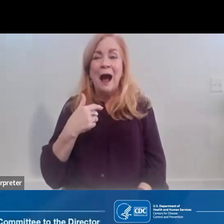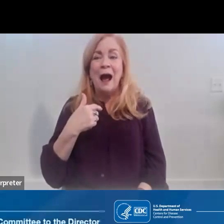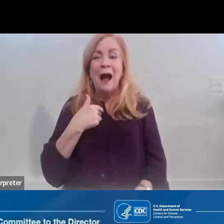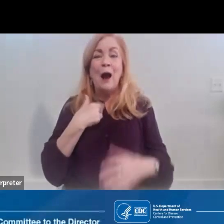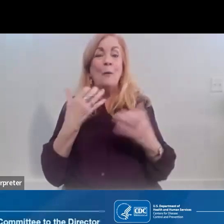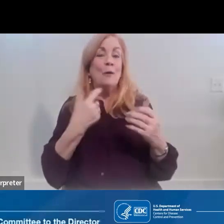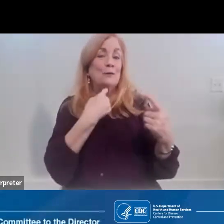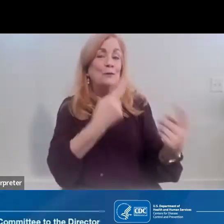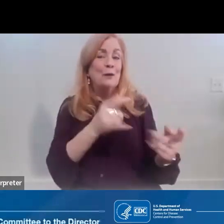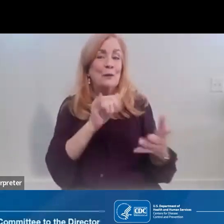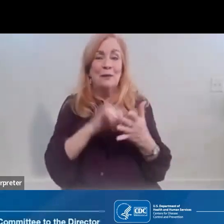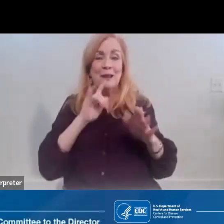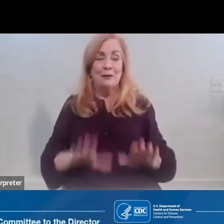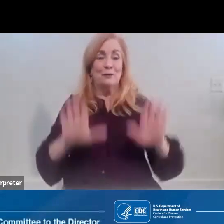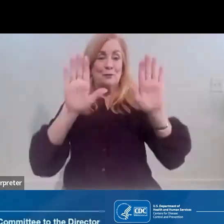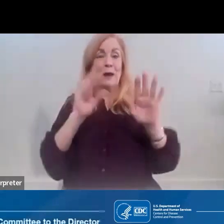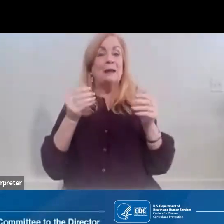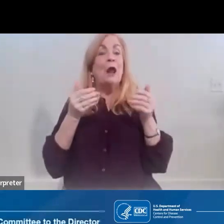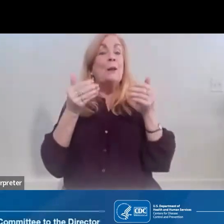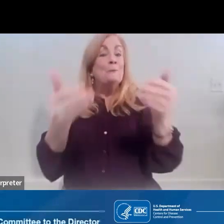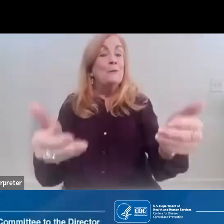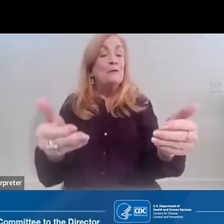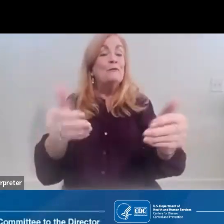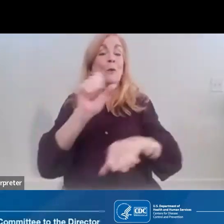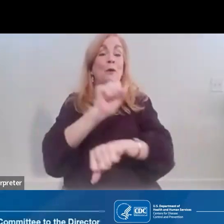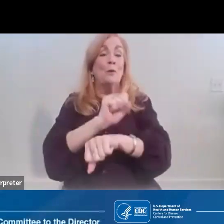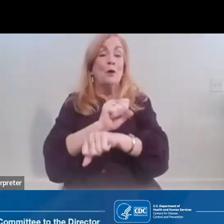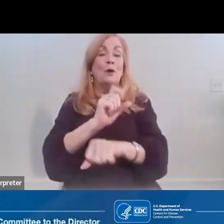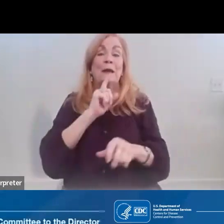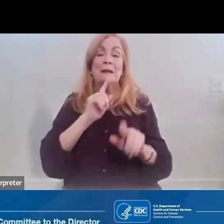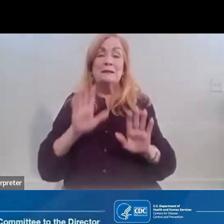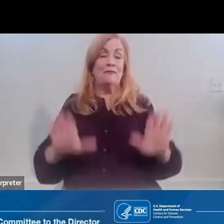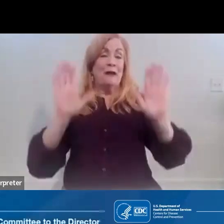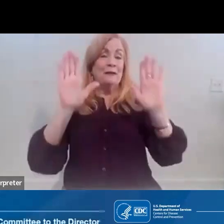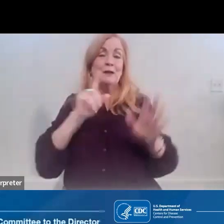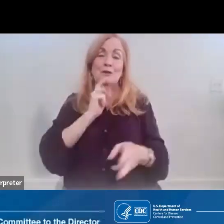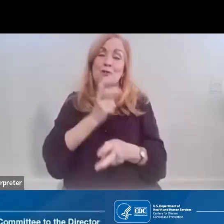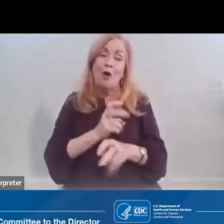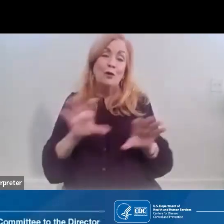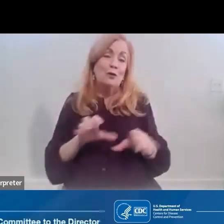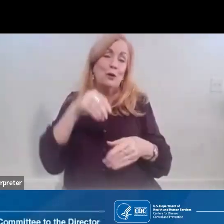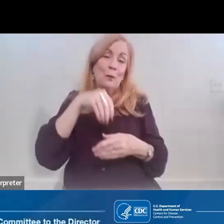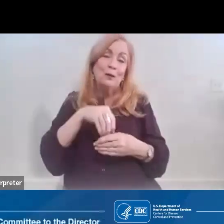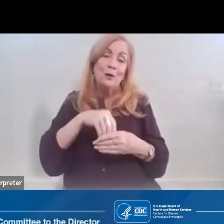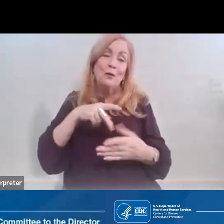And the Moving Forward work is really fantastic. It's really hard to do internal projects like this when there's so many demands